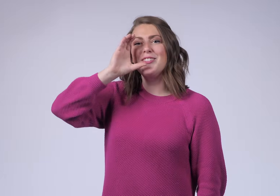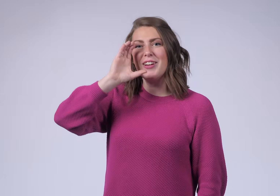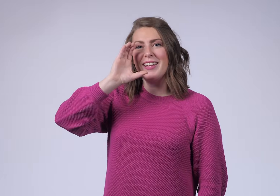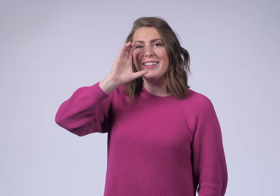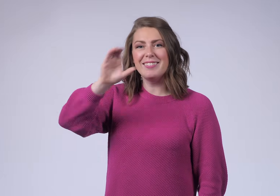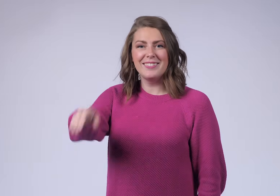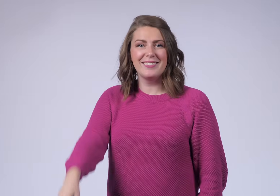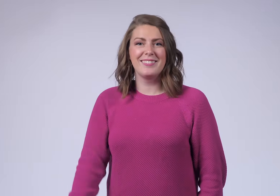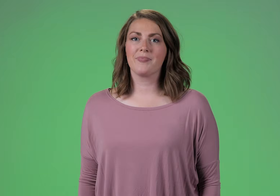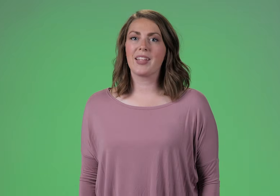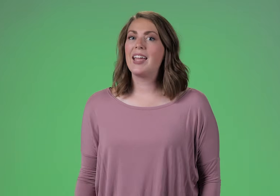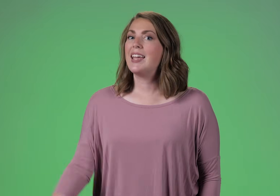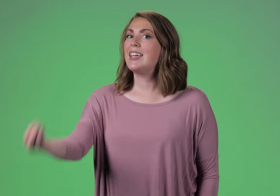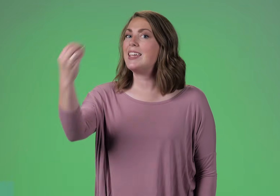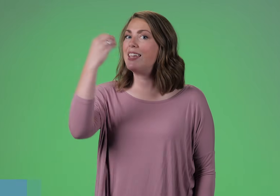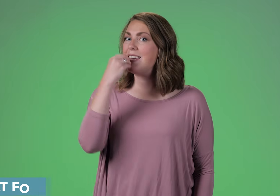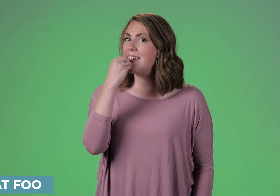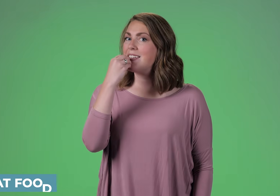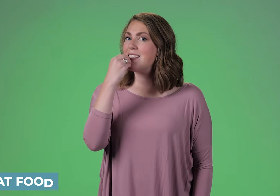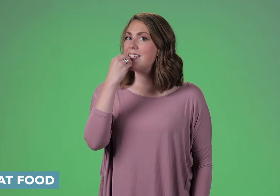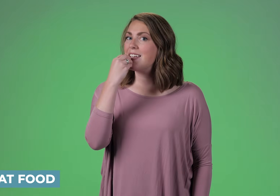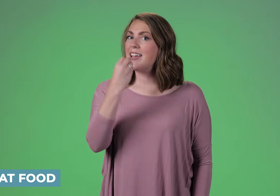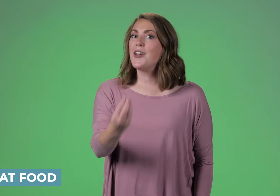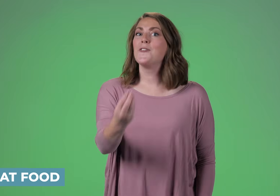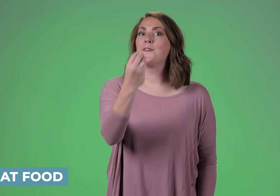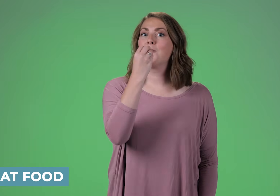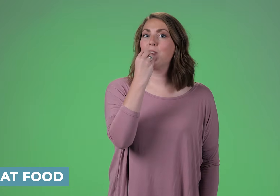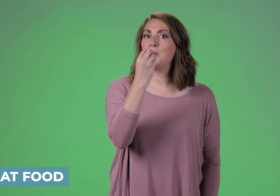DRINK EAT FOOD